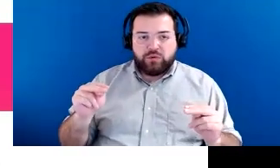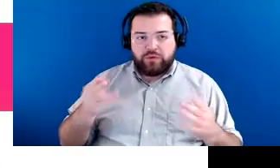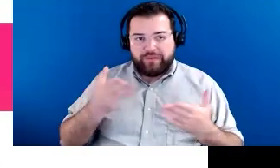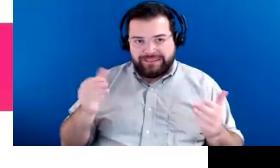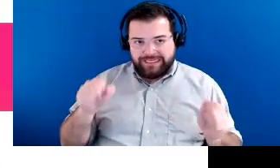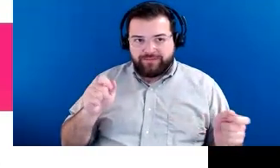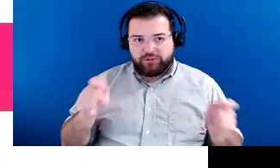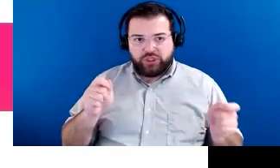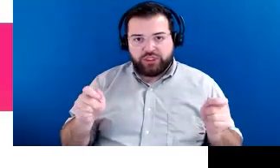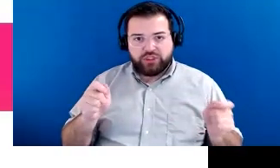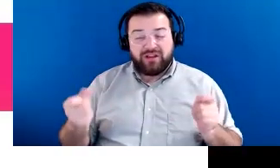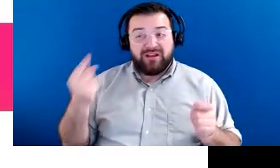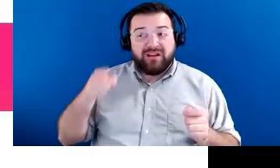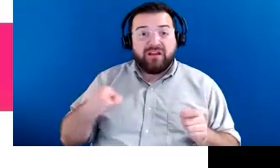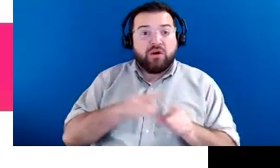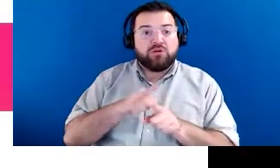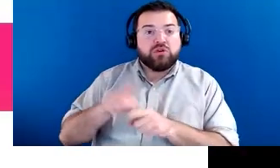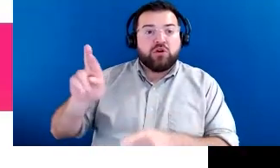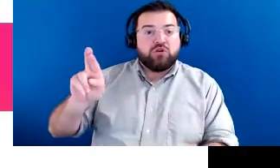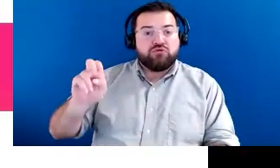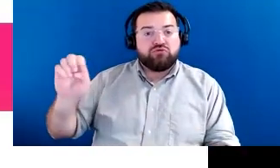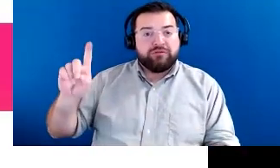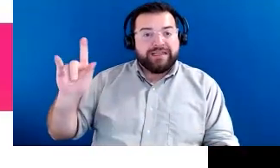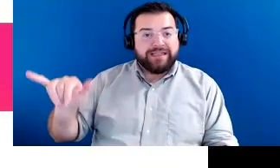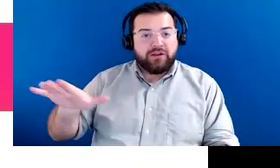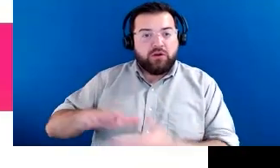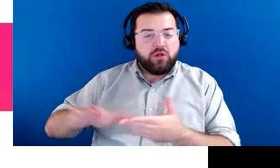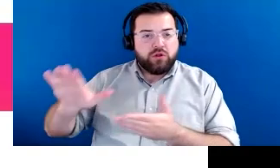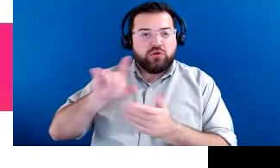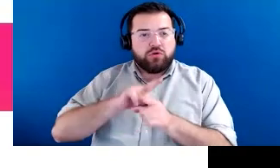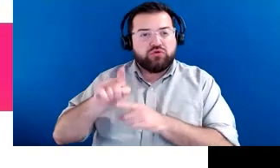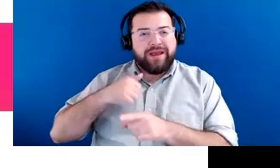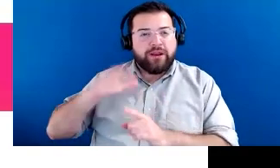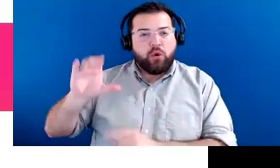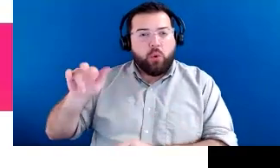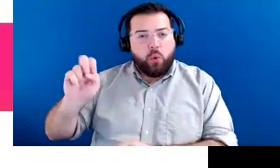Reedley also had a core inquiry on RSI this past round.